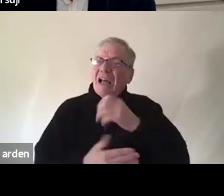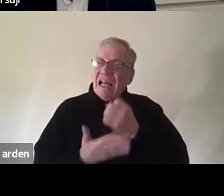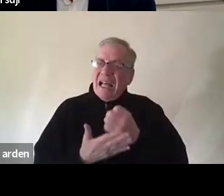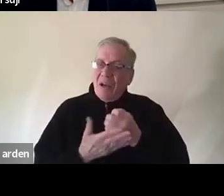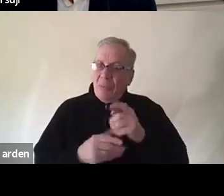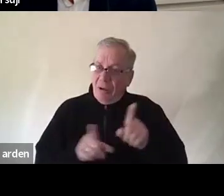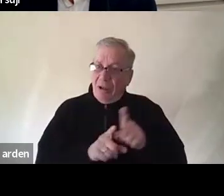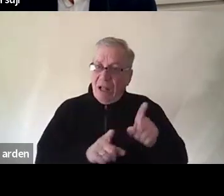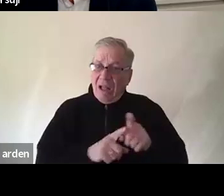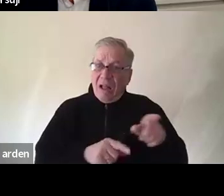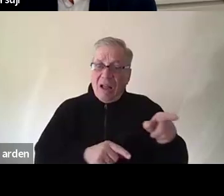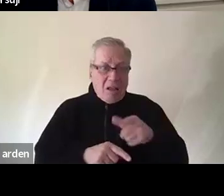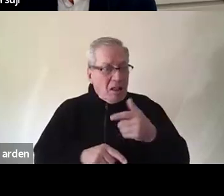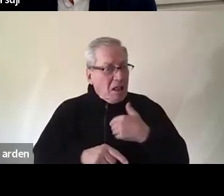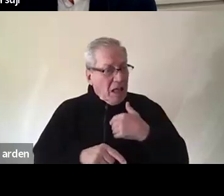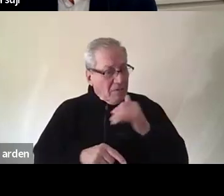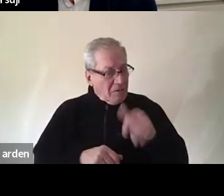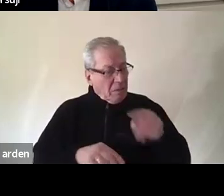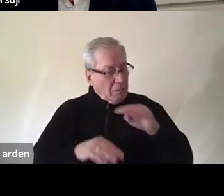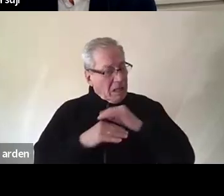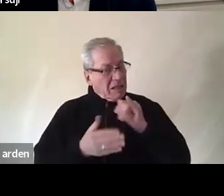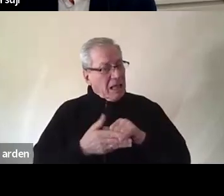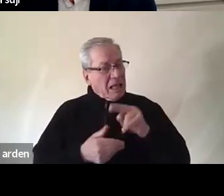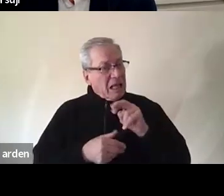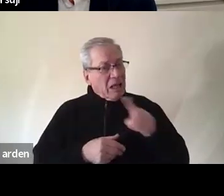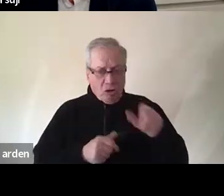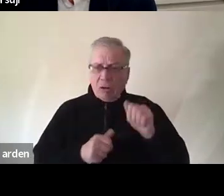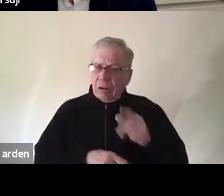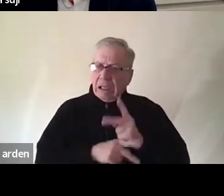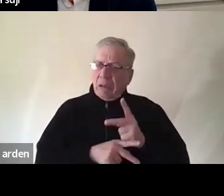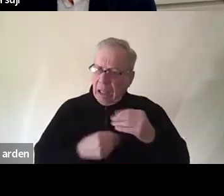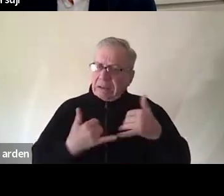they still have unmet needs you can still keep them and give them the scholarships